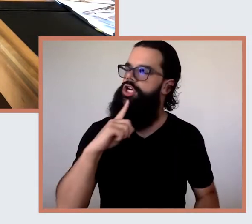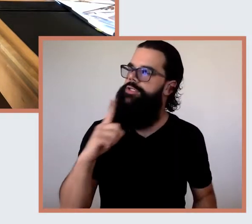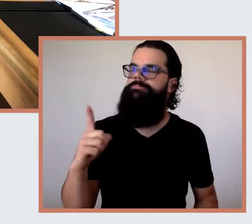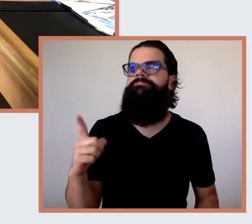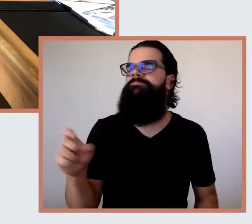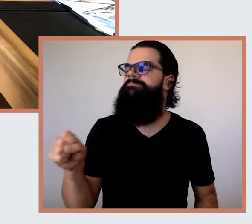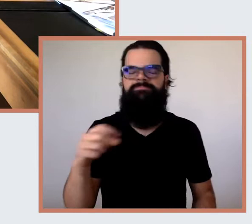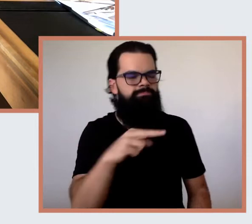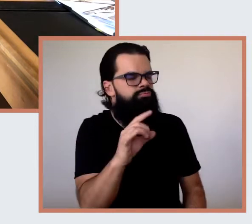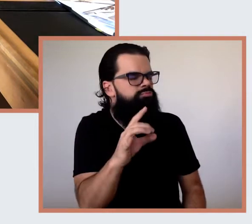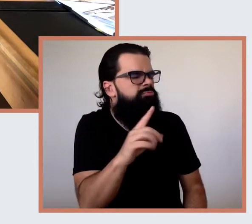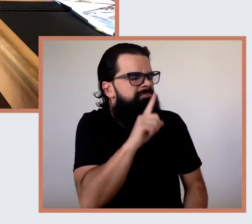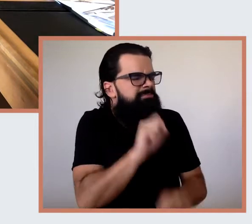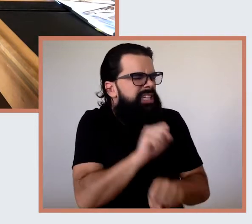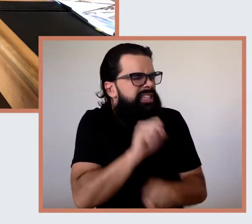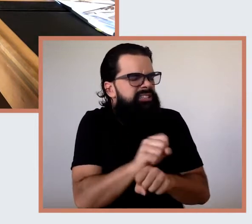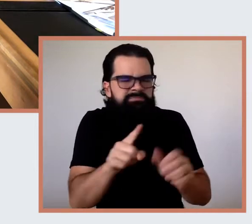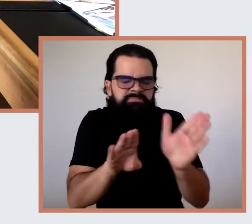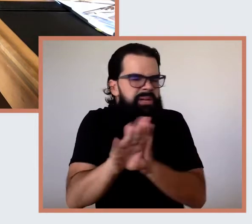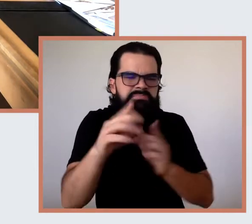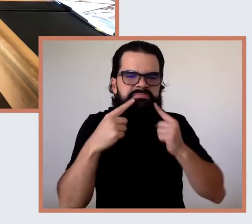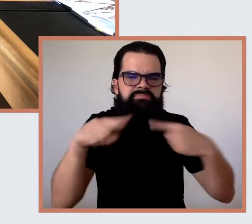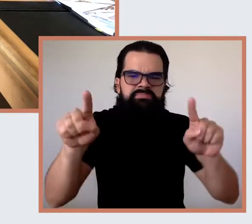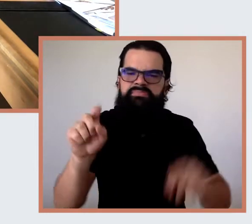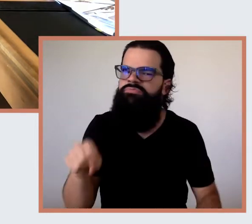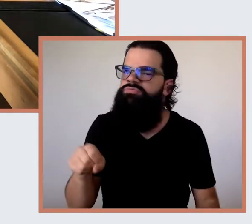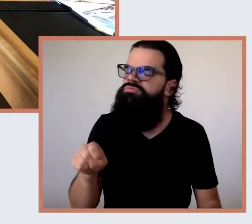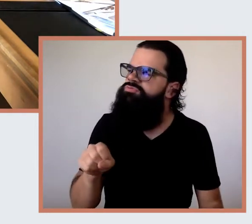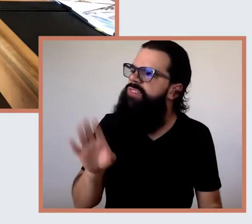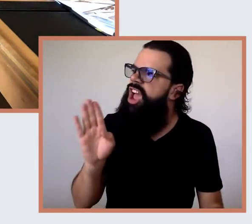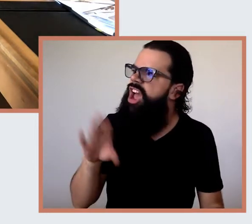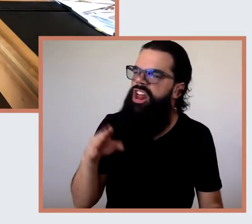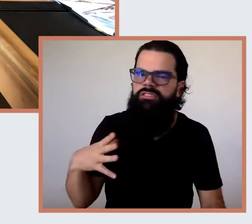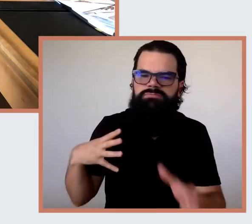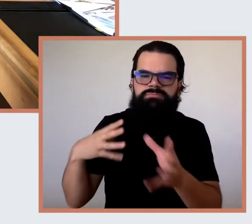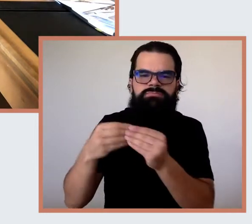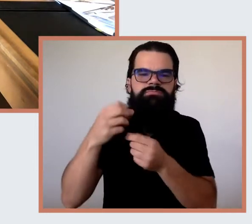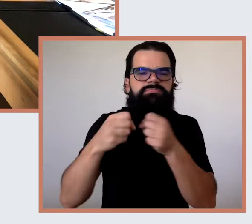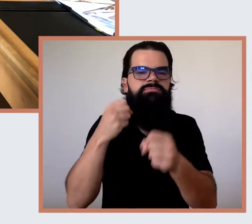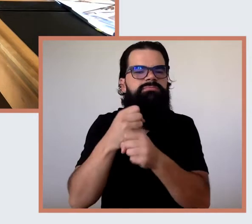about what I was doing, they couldn't believe it. And frankly, neither could I, and yet all these years later,